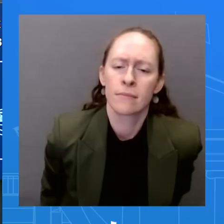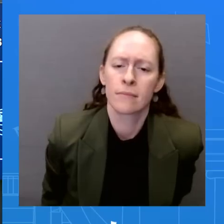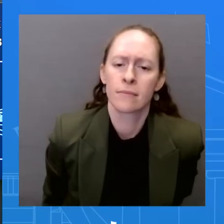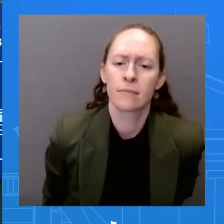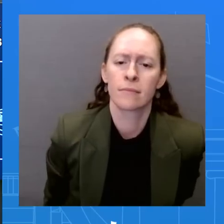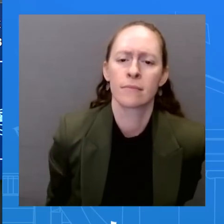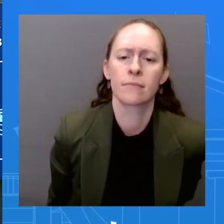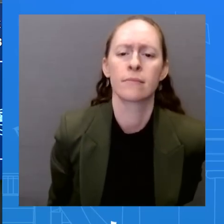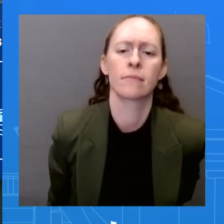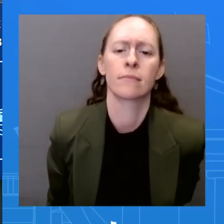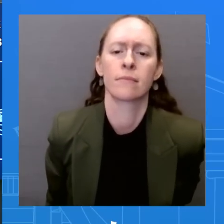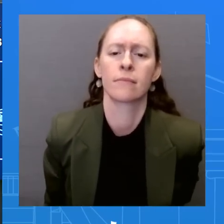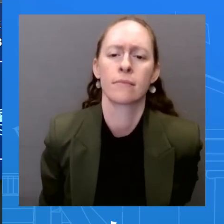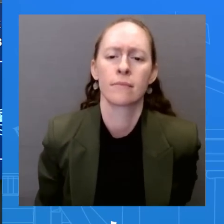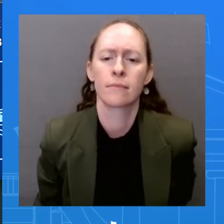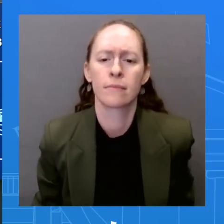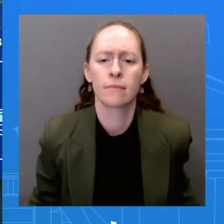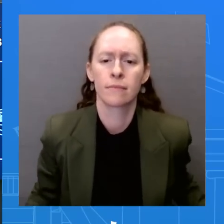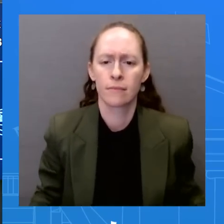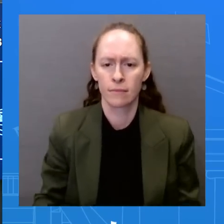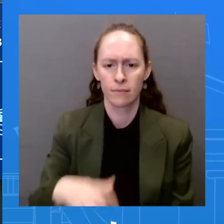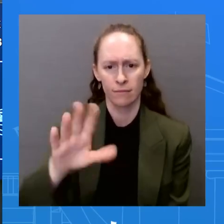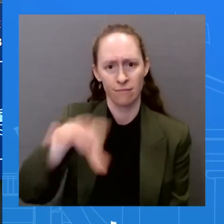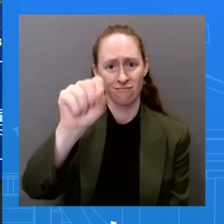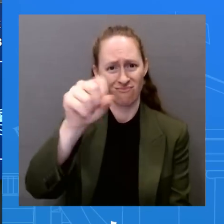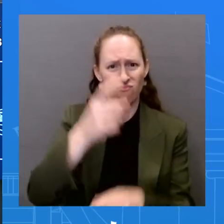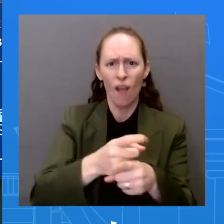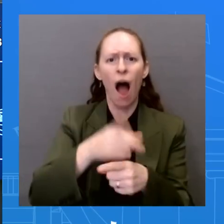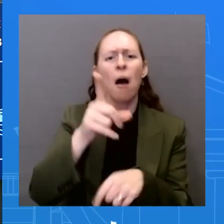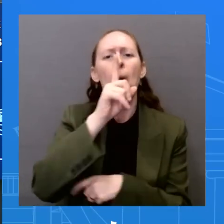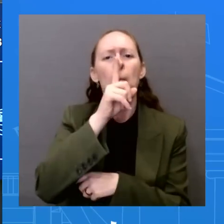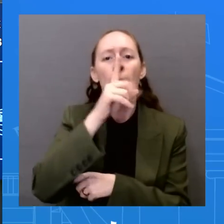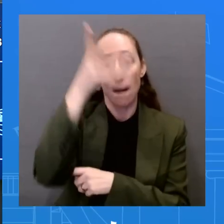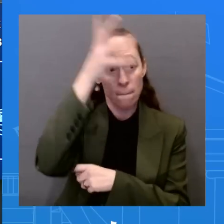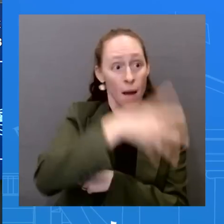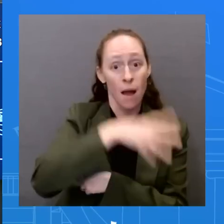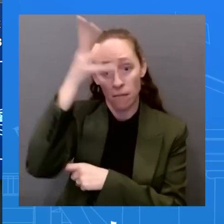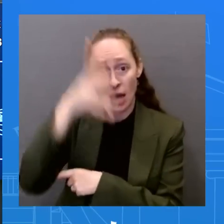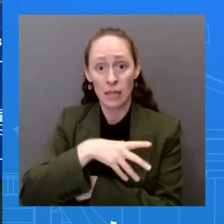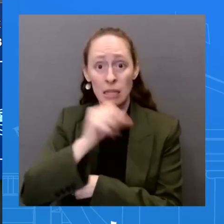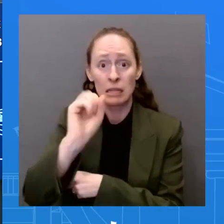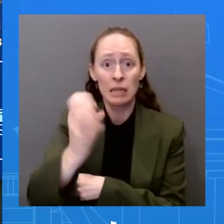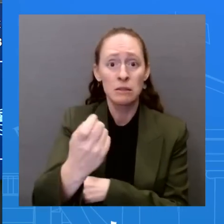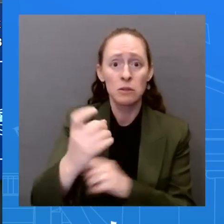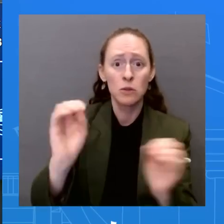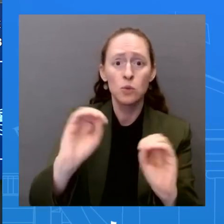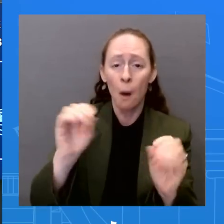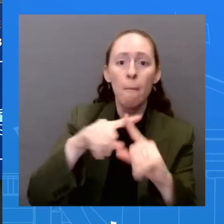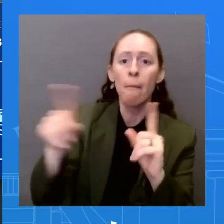so close contact in households, et cetera. So I think it's something to watch, but I don't think that it's a harbinger of --